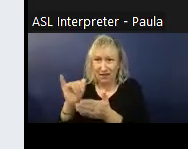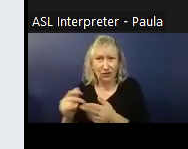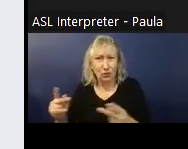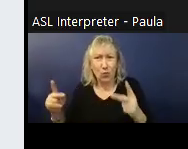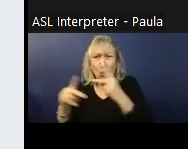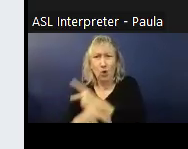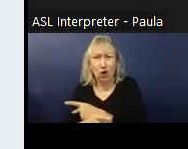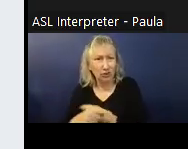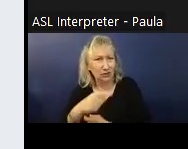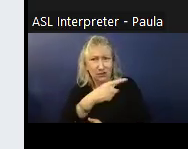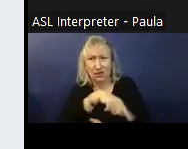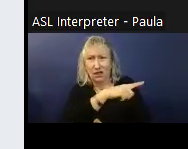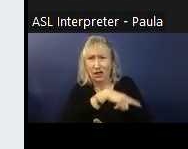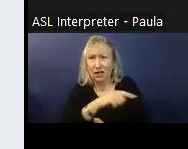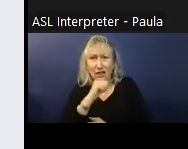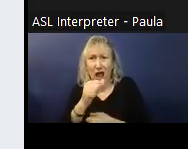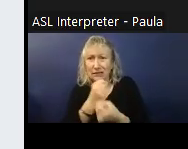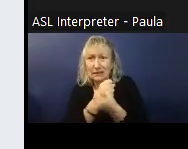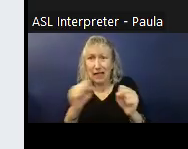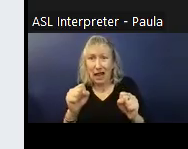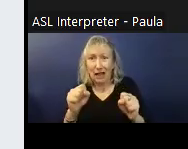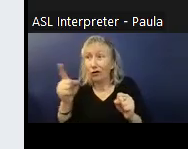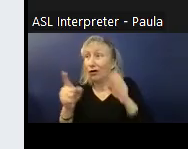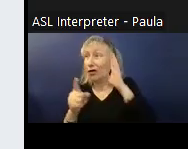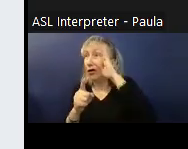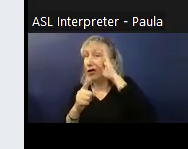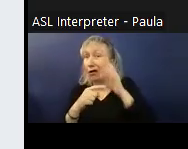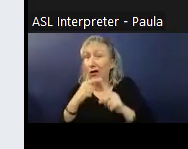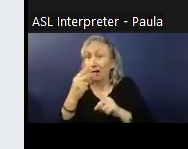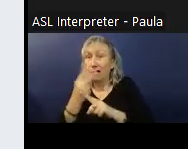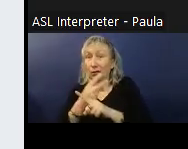And so I'm just, I don't know what that would look like,